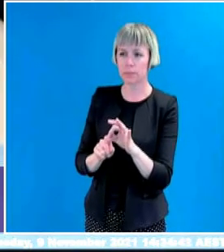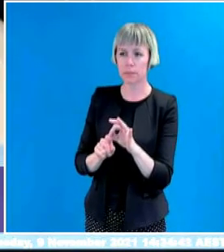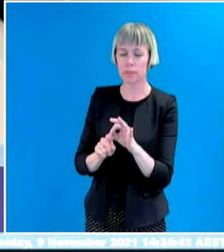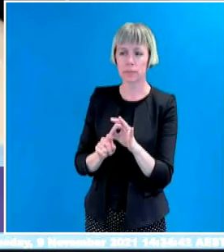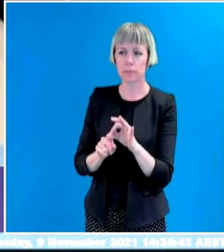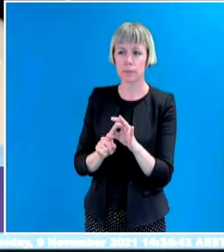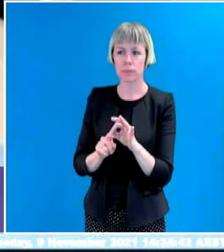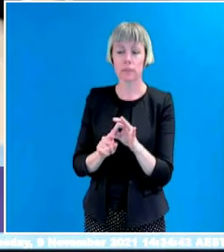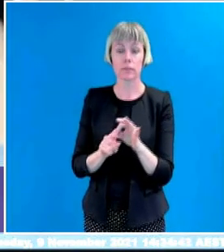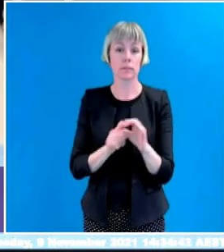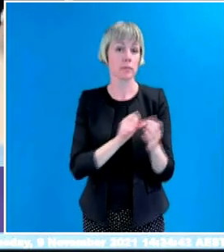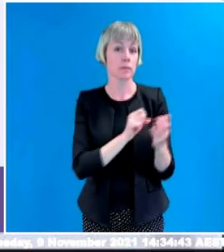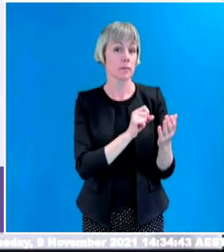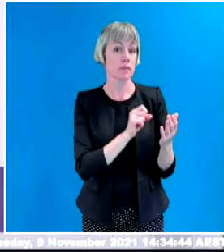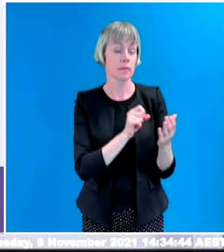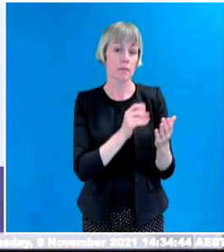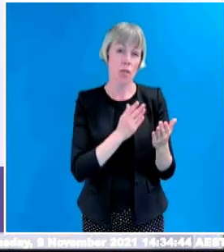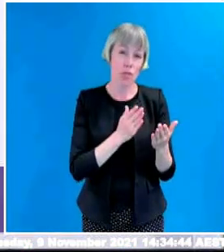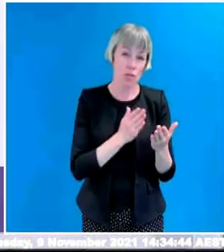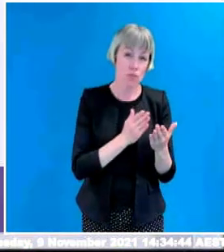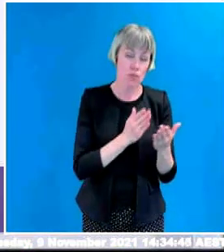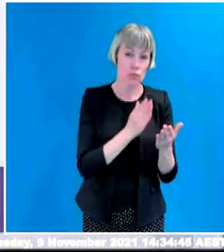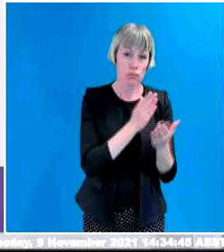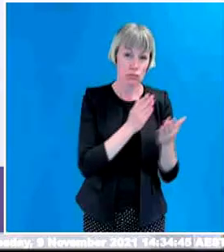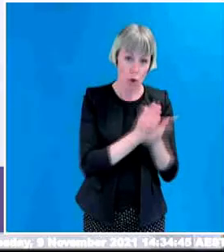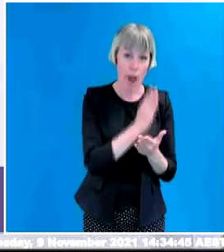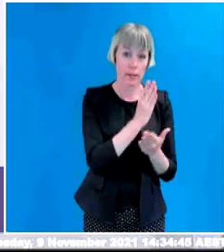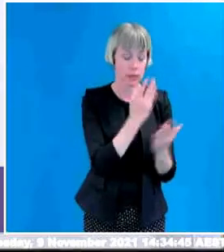understanding the rights in the CRPD.